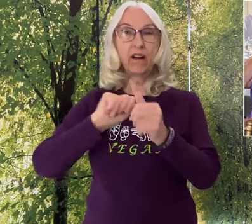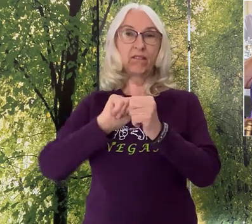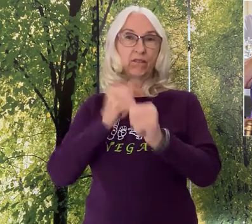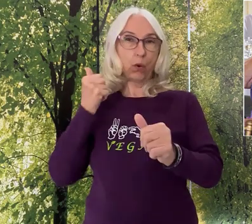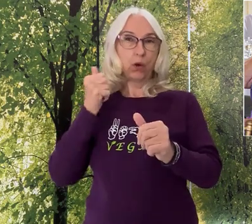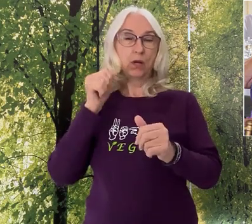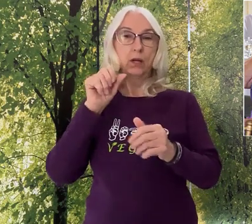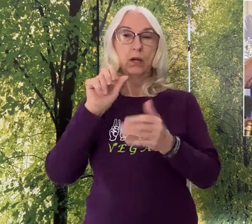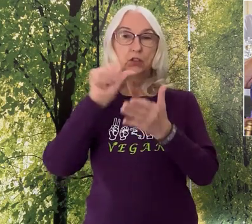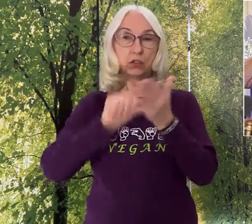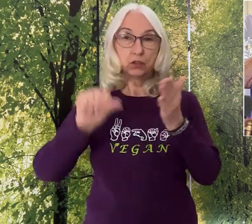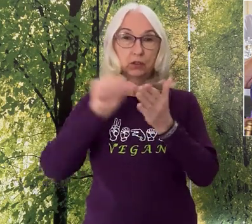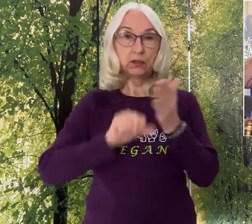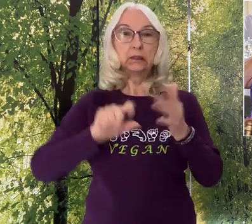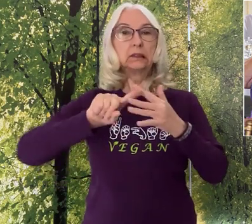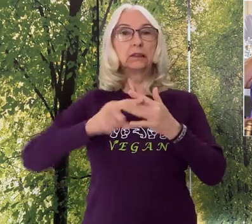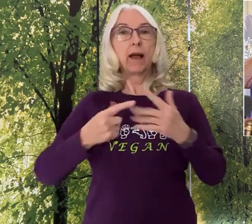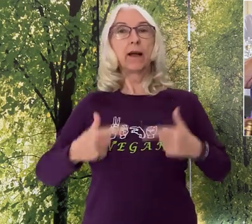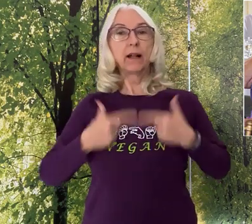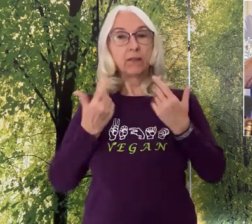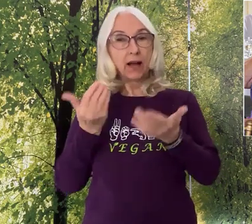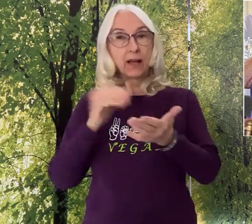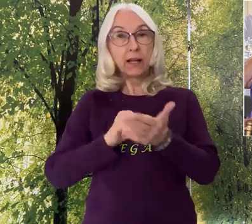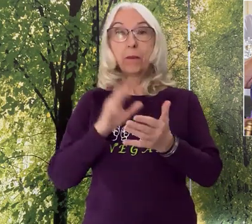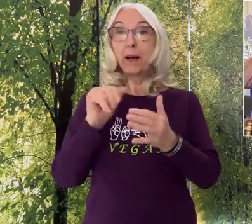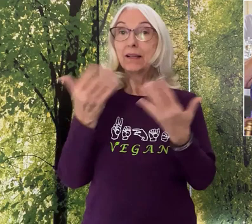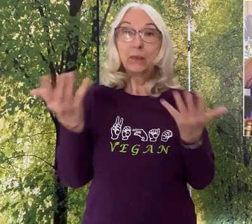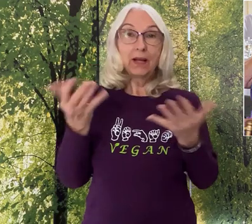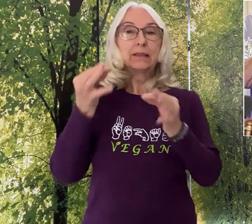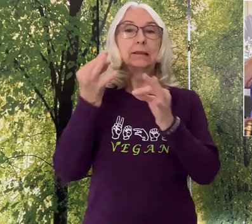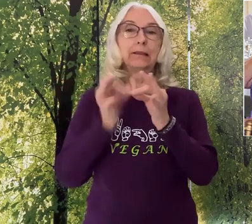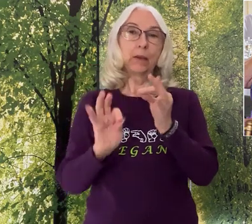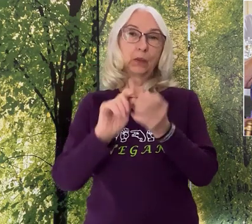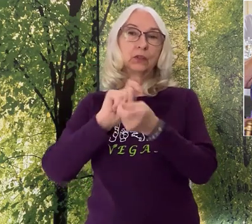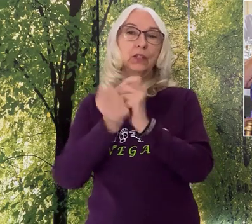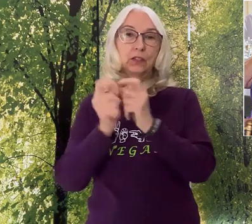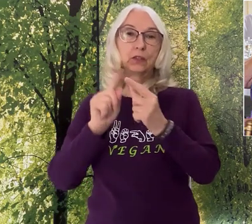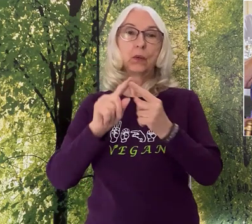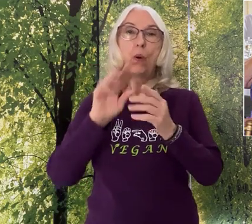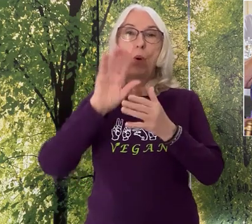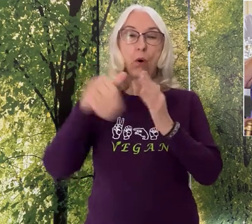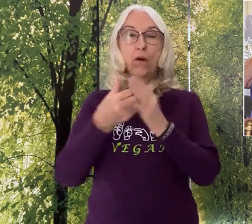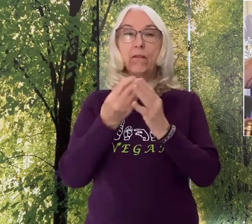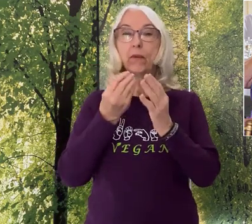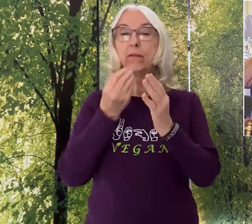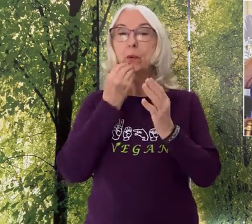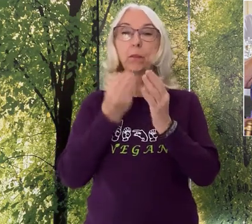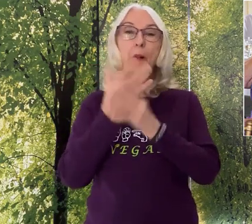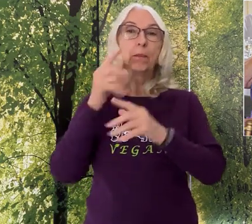surgery, and start living again by simply switching to a whole food plant-based diet.